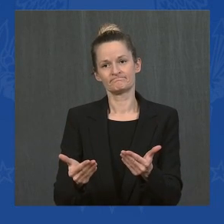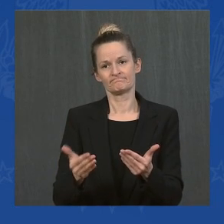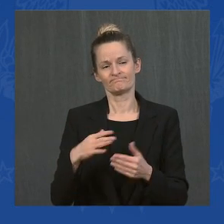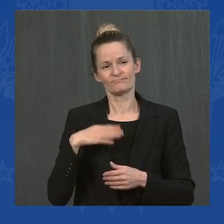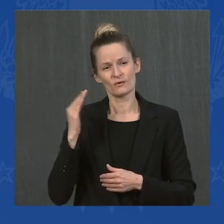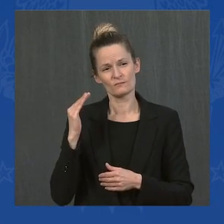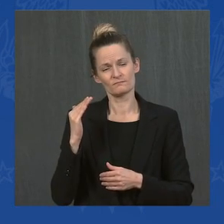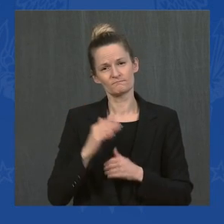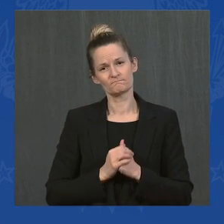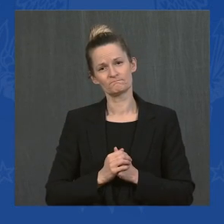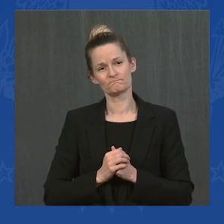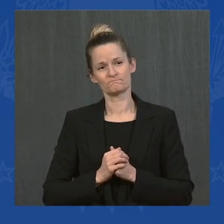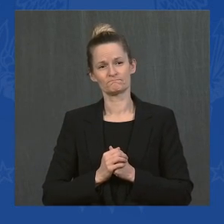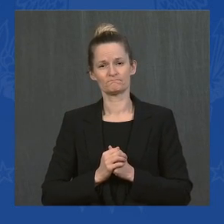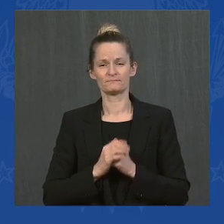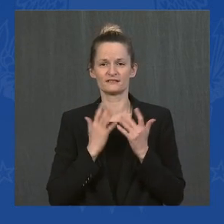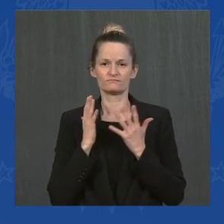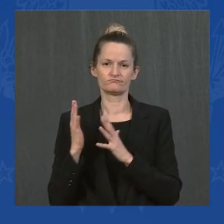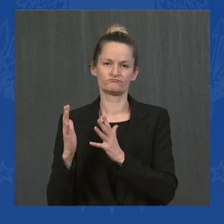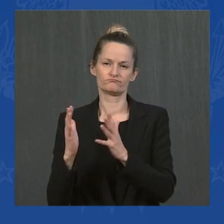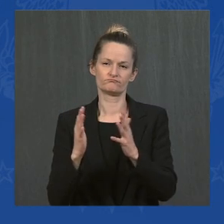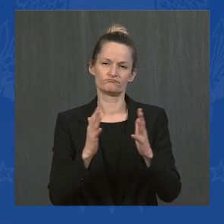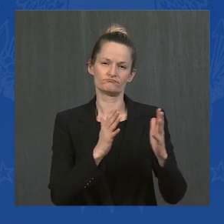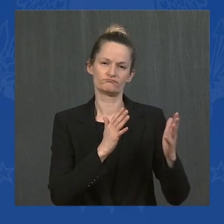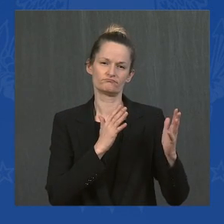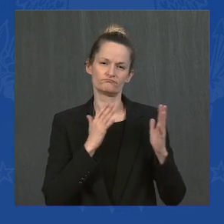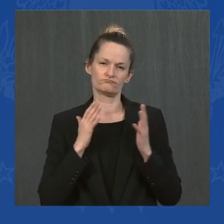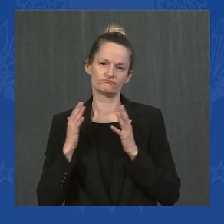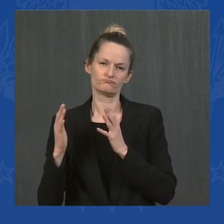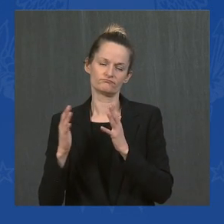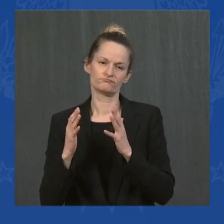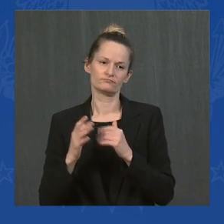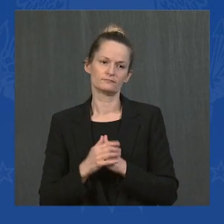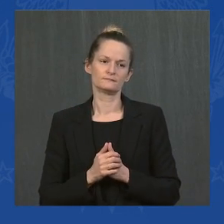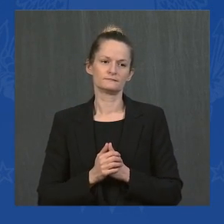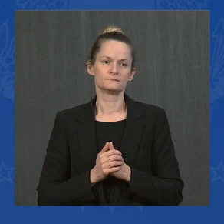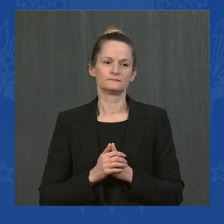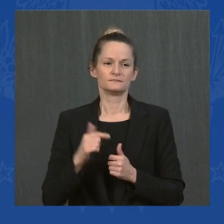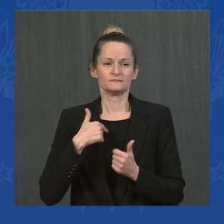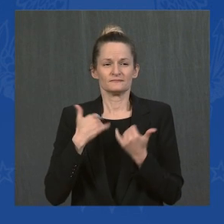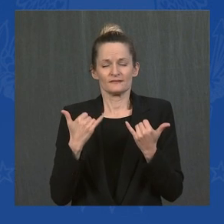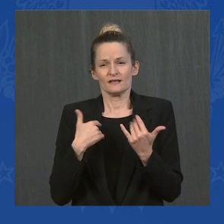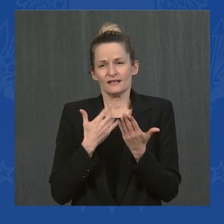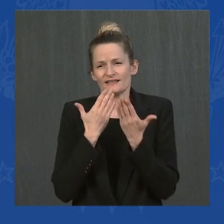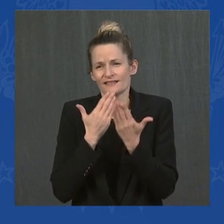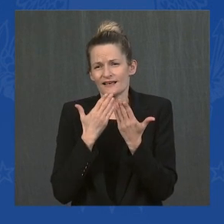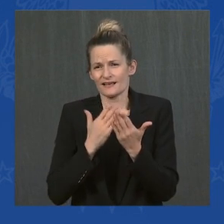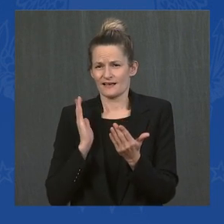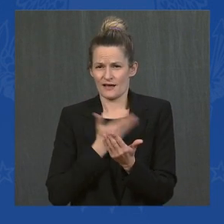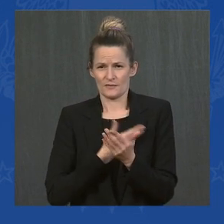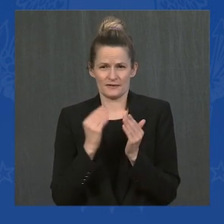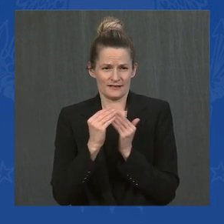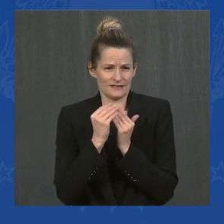In this country times, I'm thankful to our leaders who are standing up for all workers,